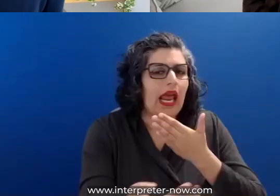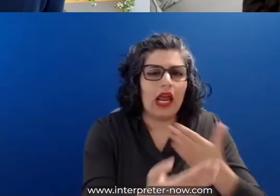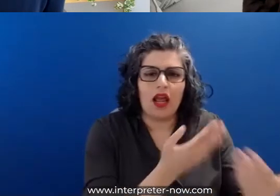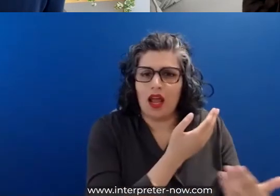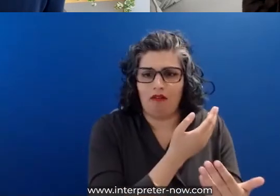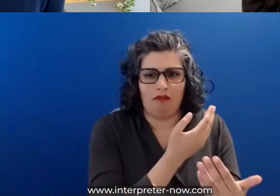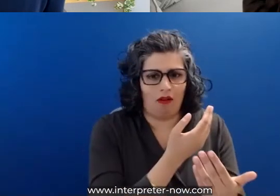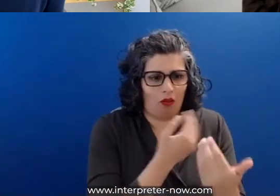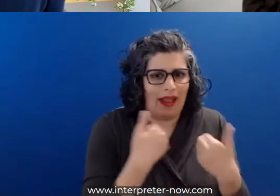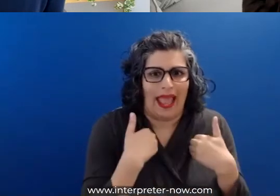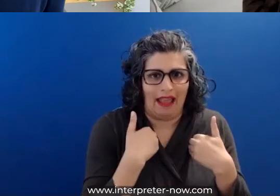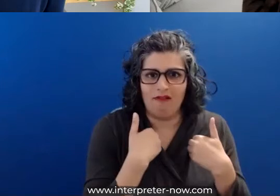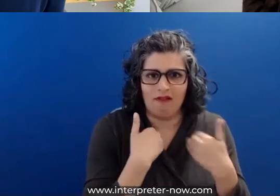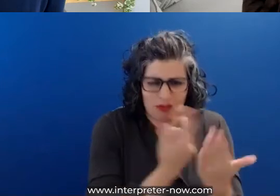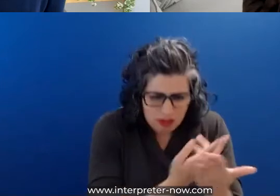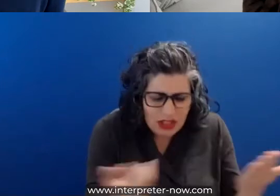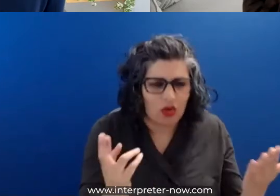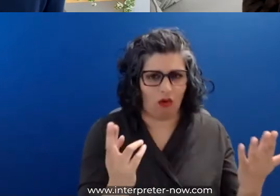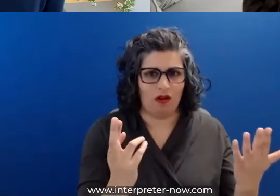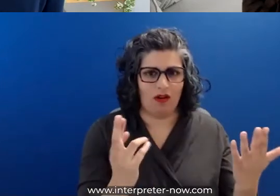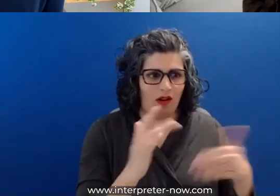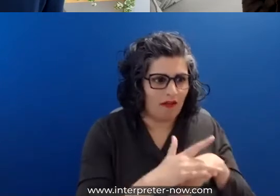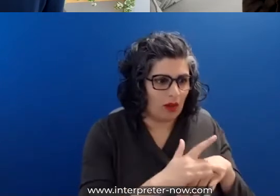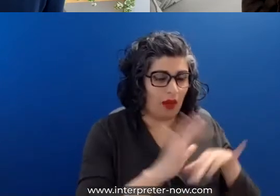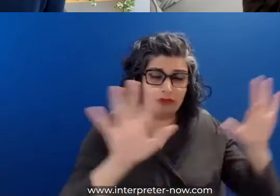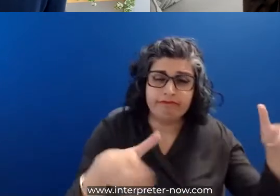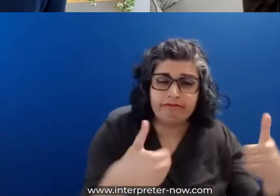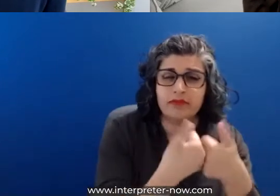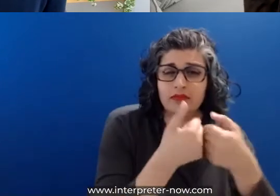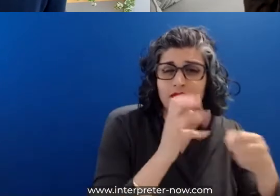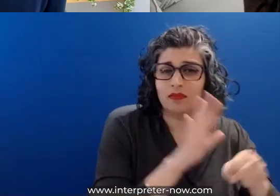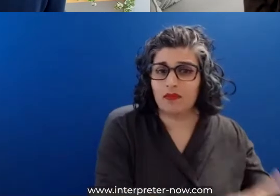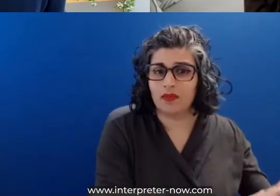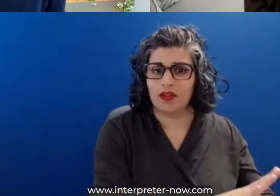to us to challenge oppression in all of its forms. But how I've understood what that has